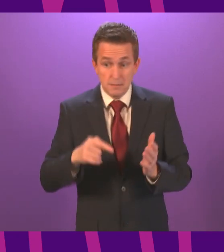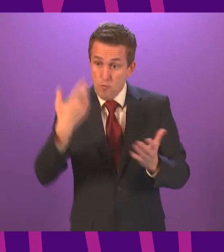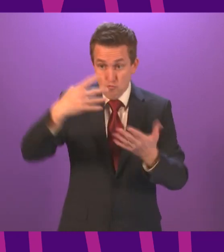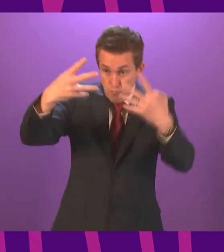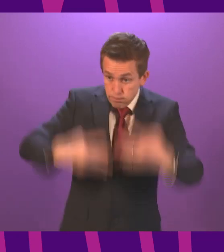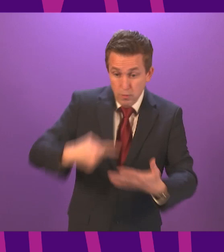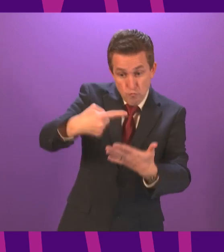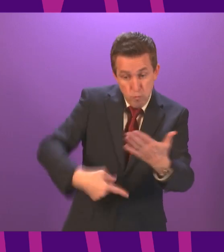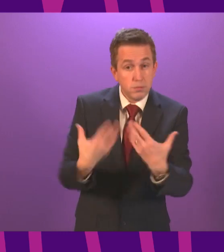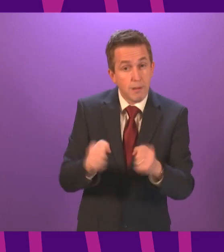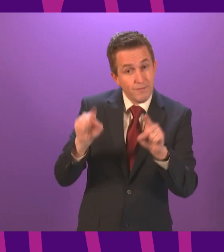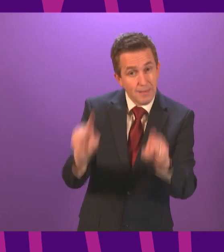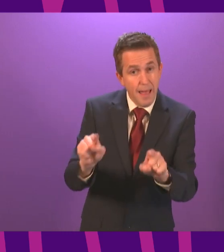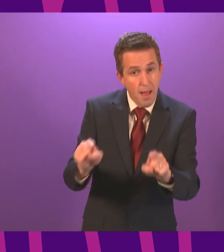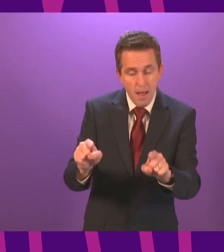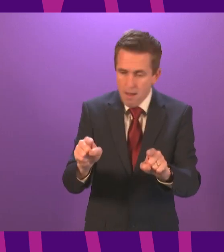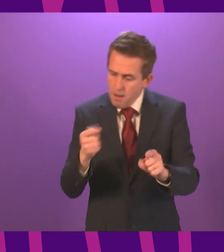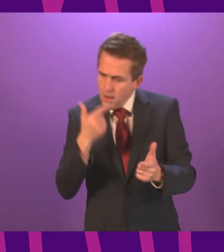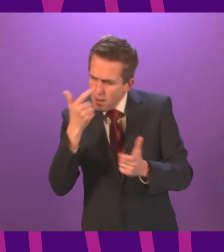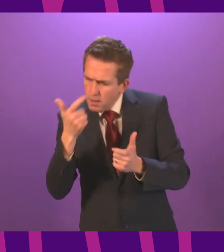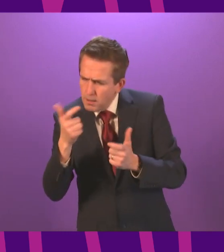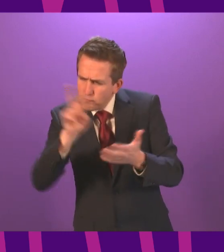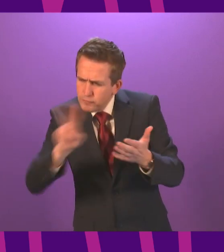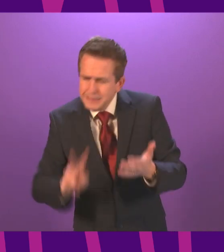exemptions to the travel restrictions are.